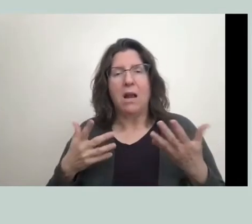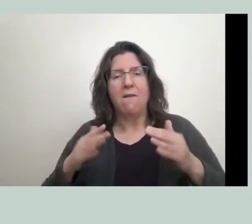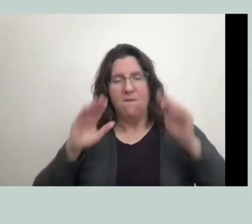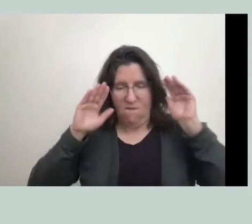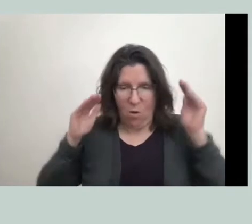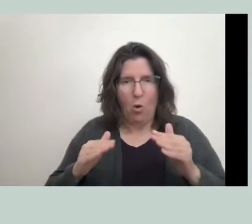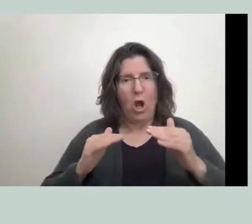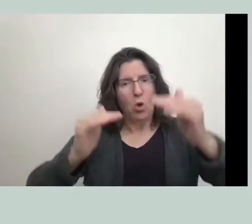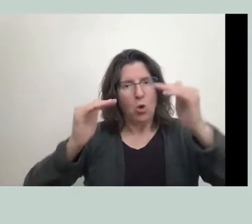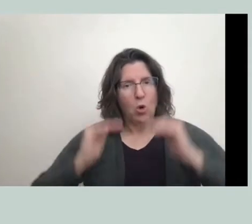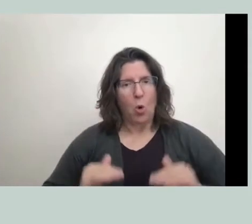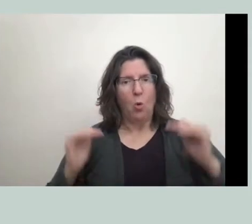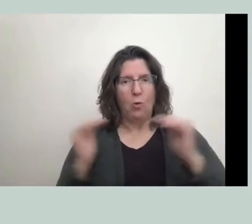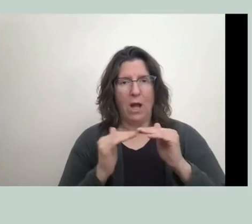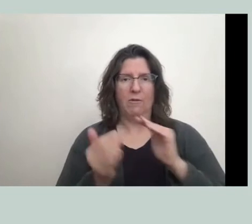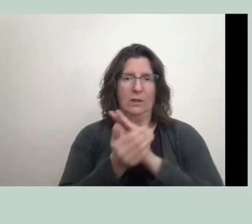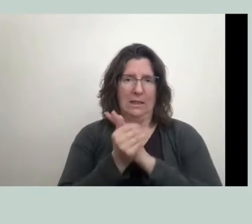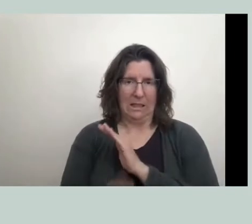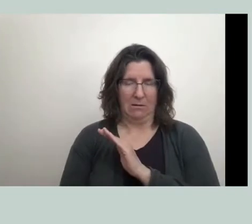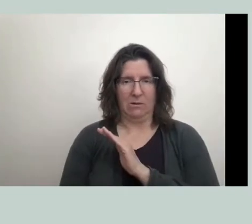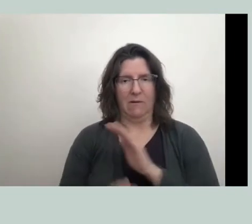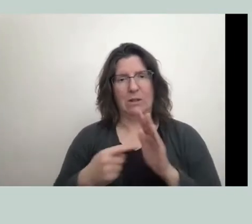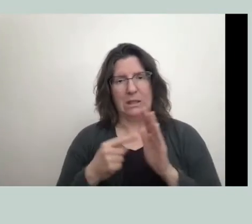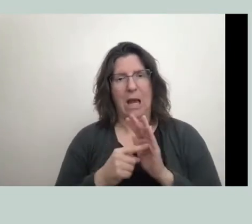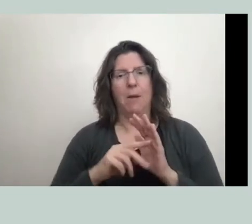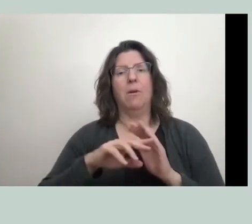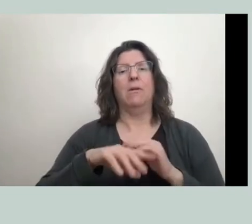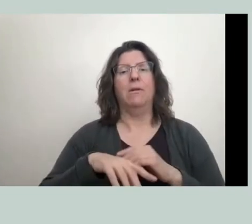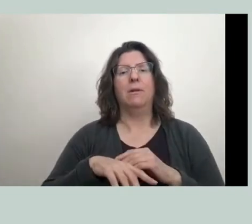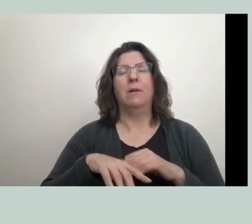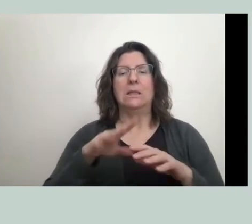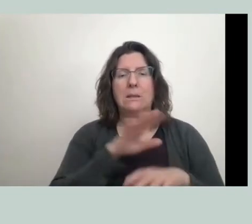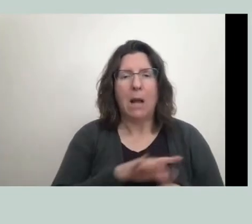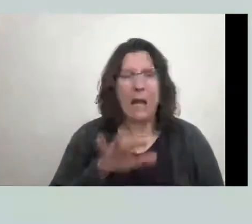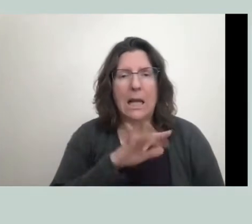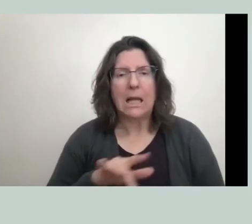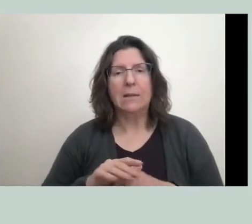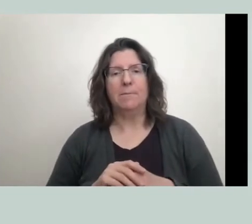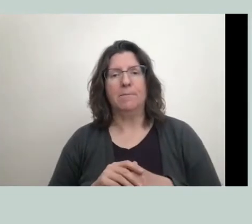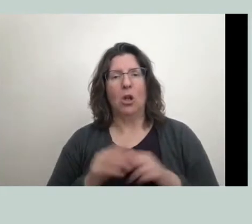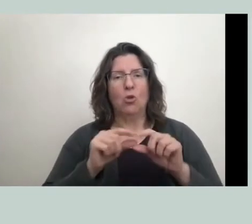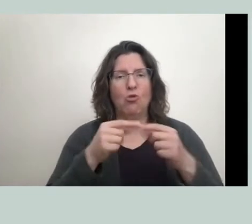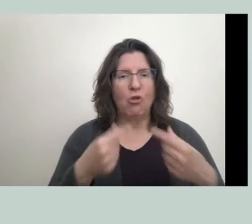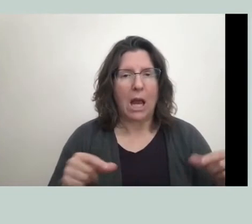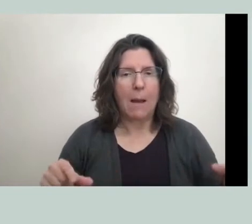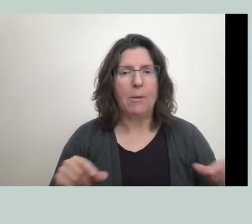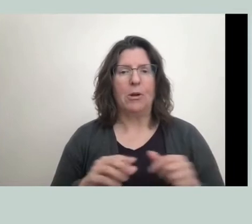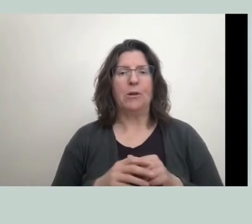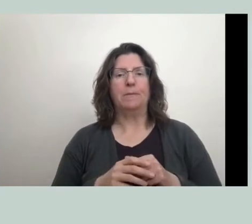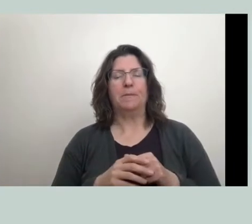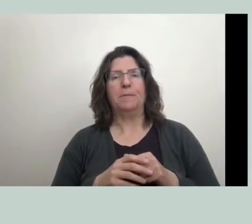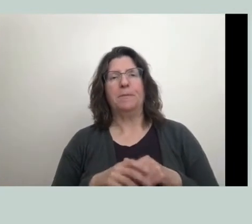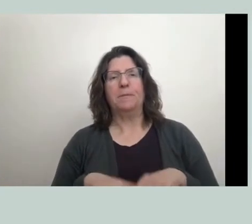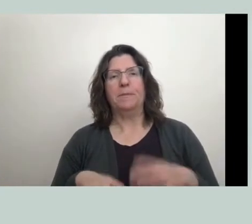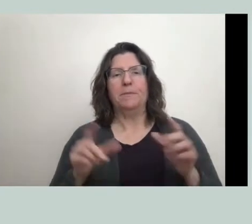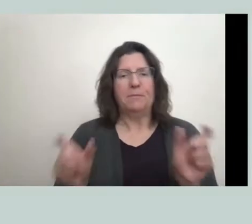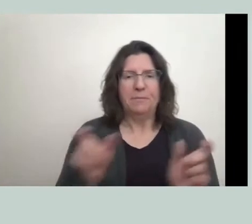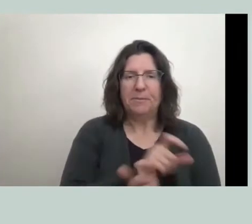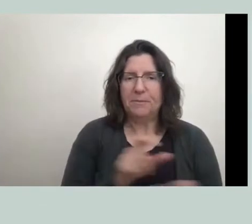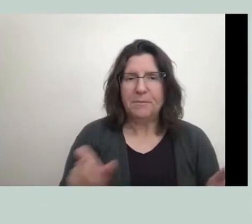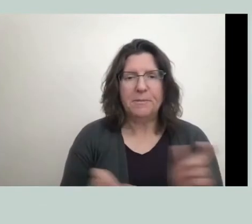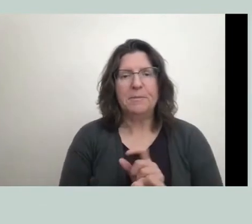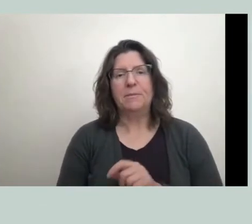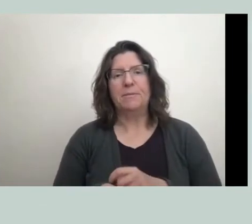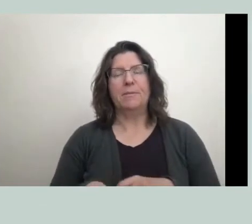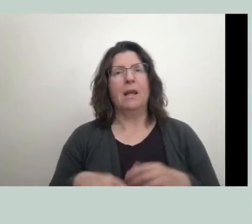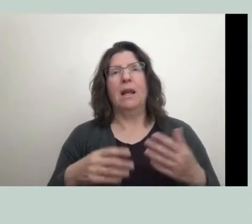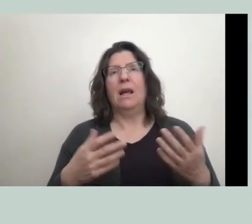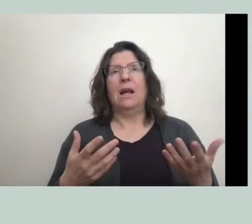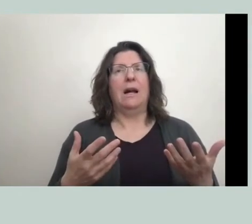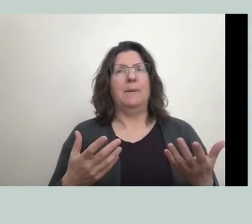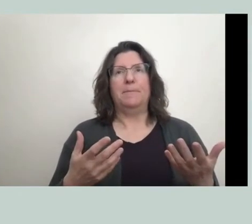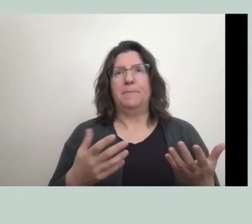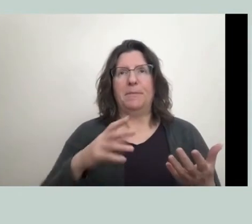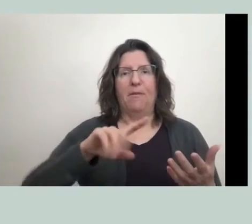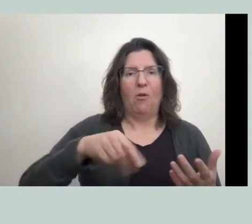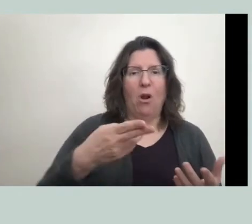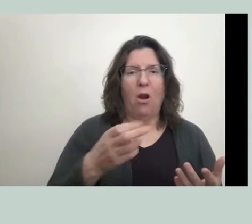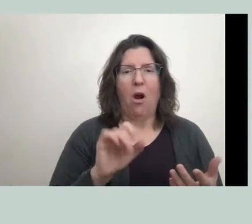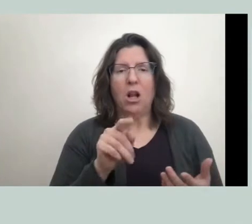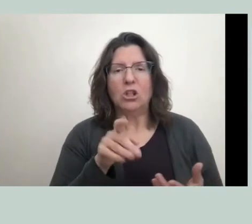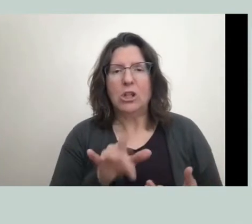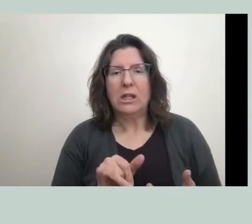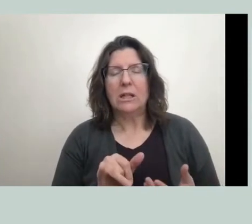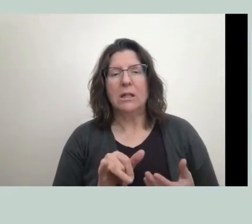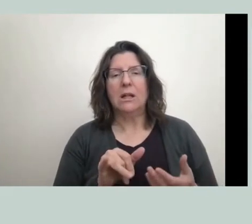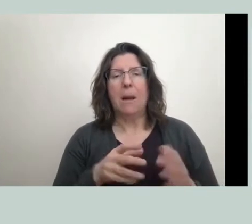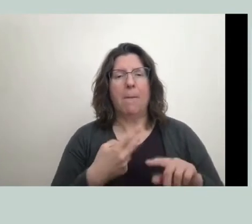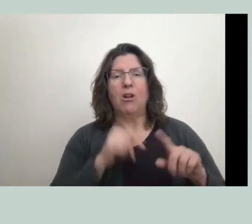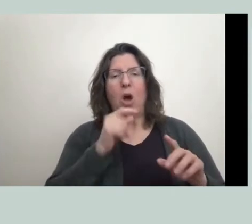What we see in deaf education is the instruction focuses on lower-level skills: spelling, grammar, word-order, and phonology.